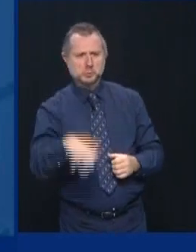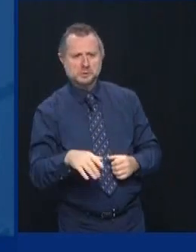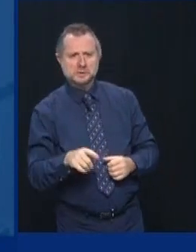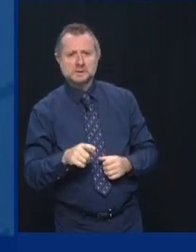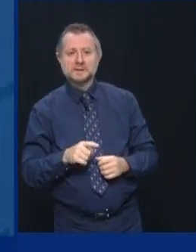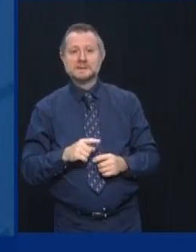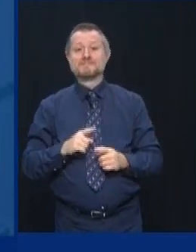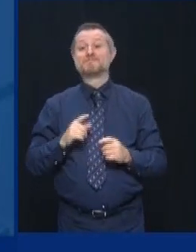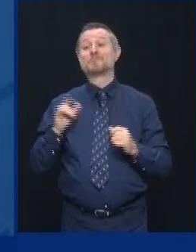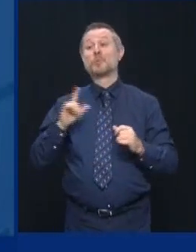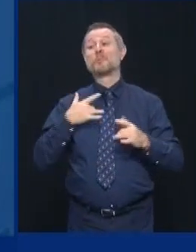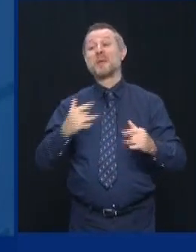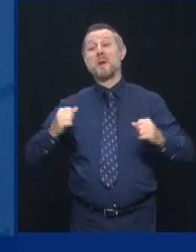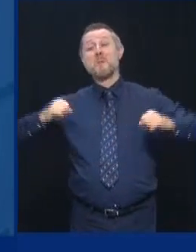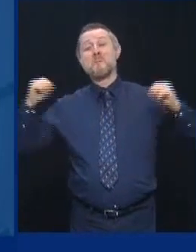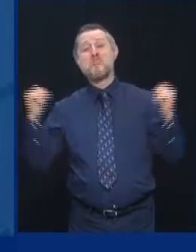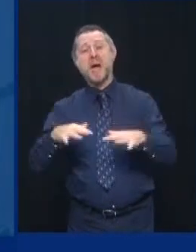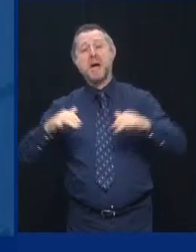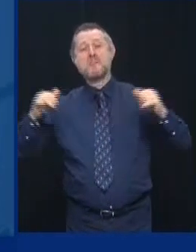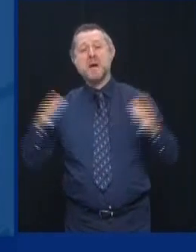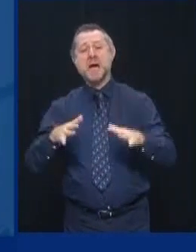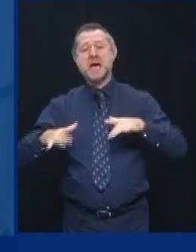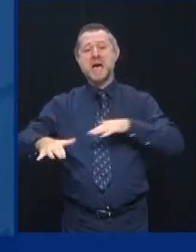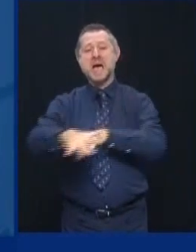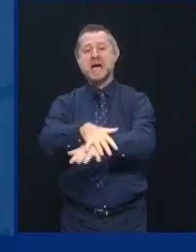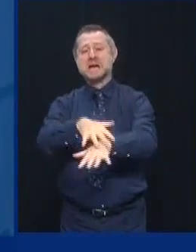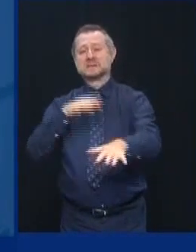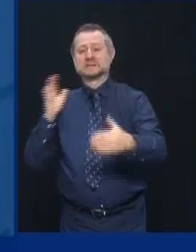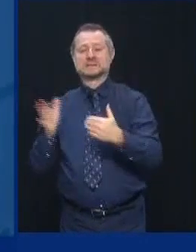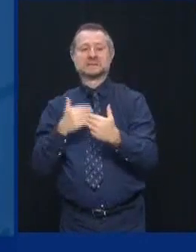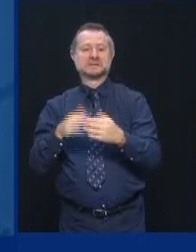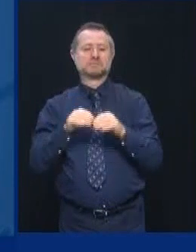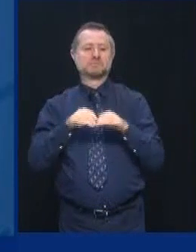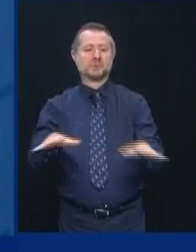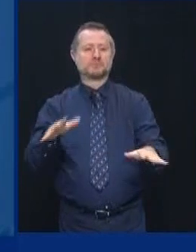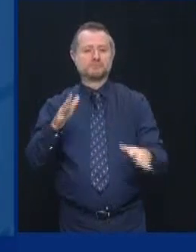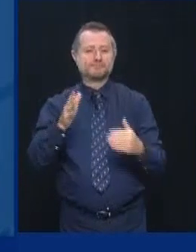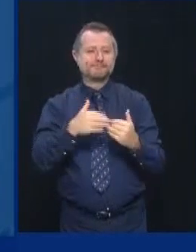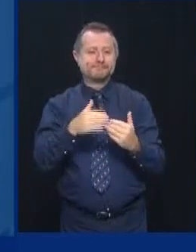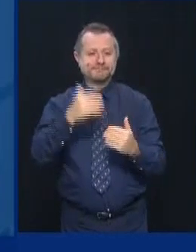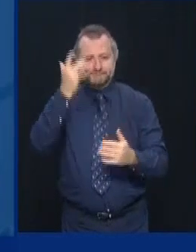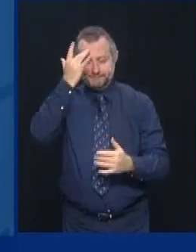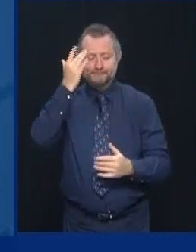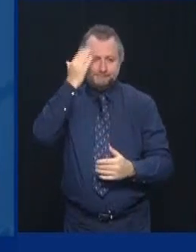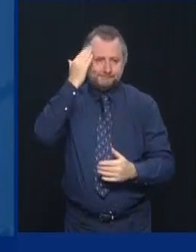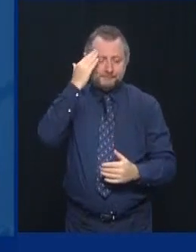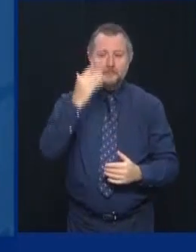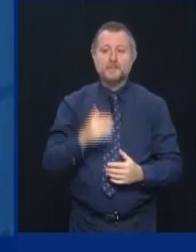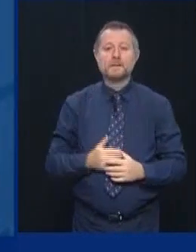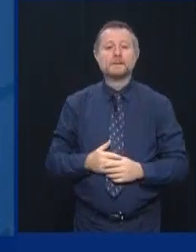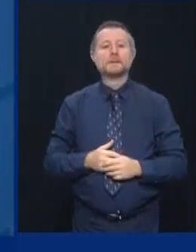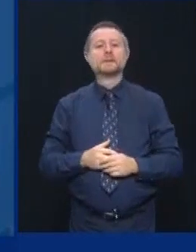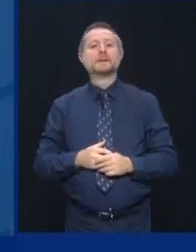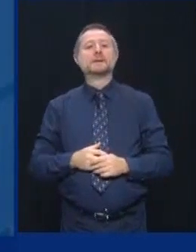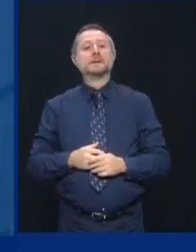WE KNOW RELIGIOUS INSTITUTIONS HAVE BEEN A PROBLEM.